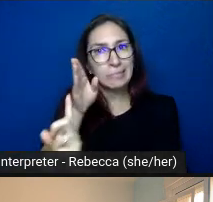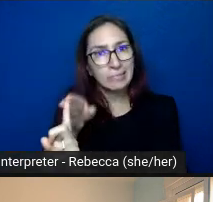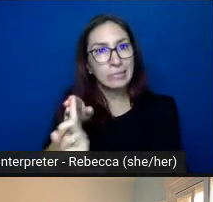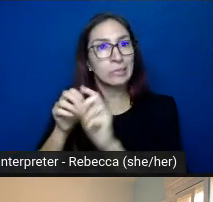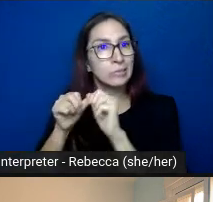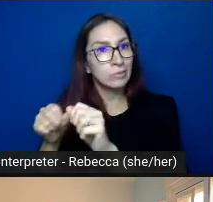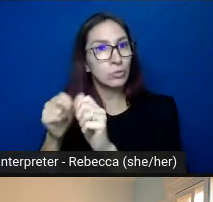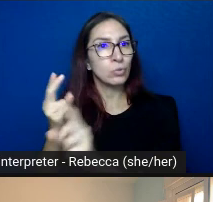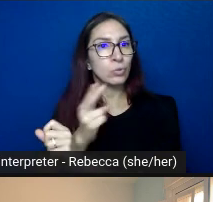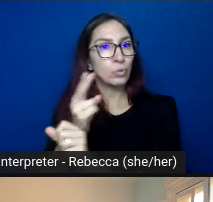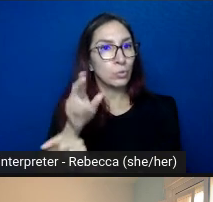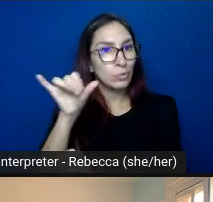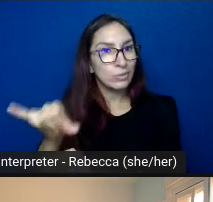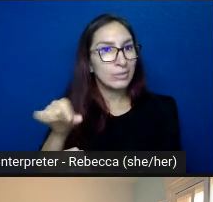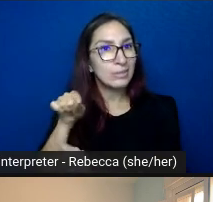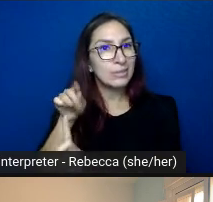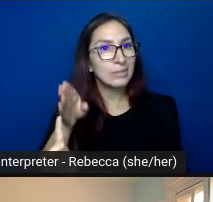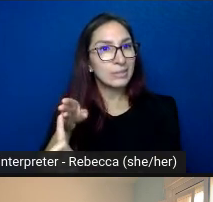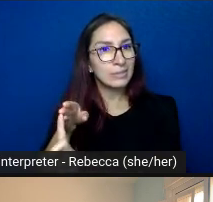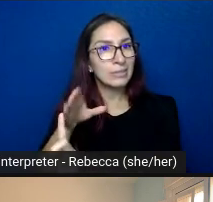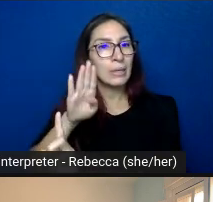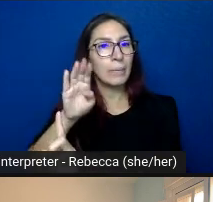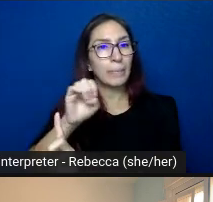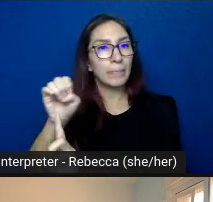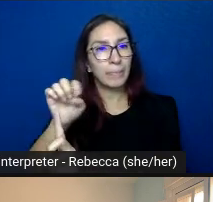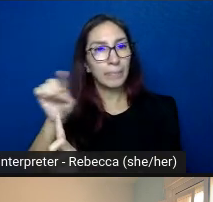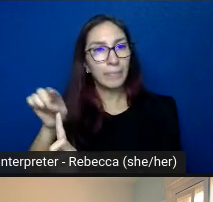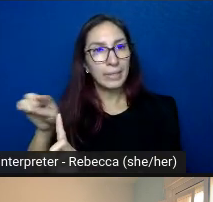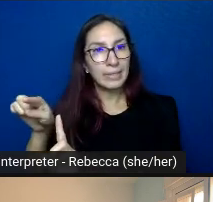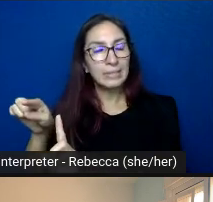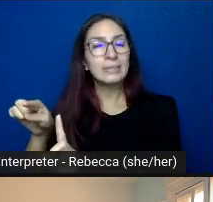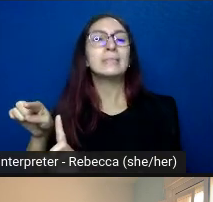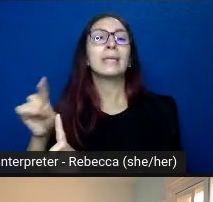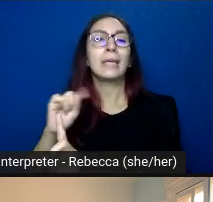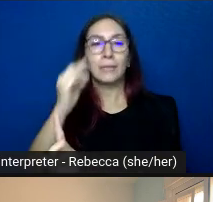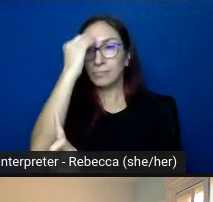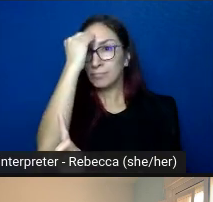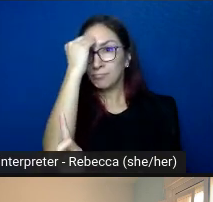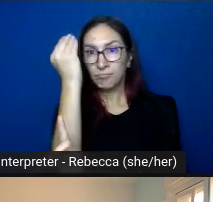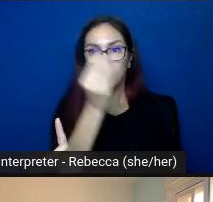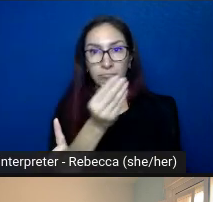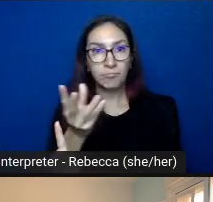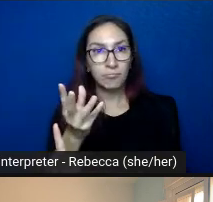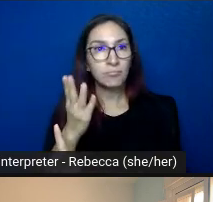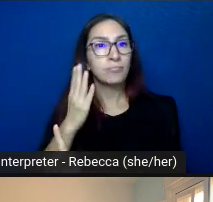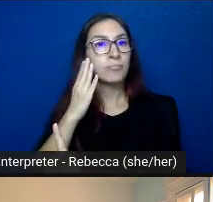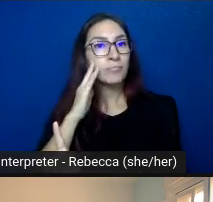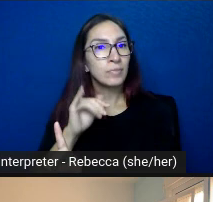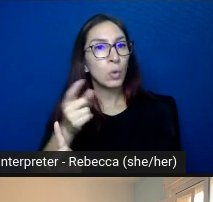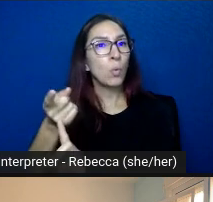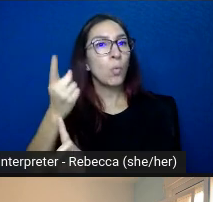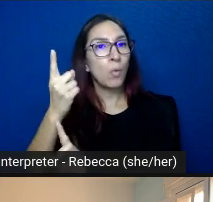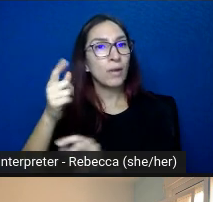I can tell you that one of the judicial systems website